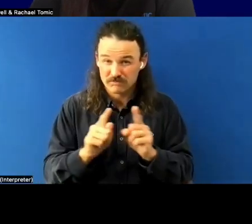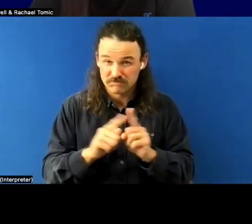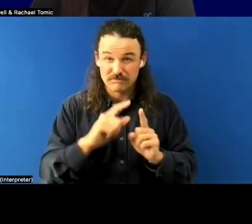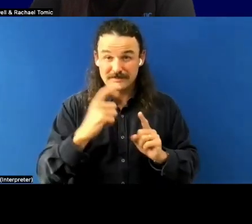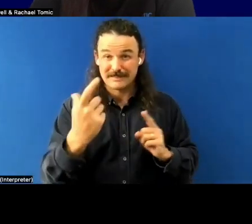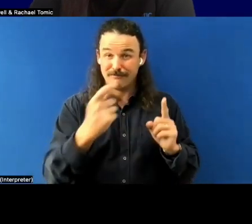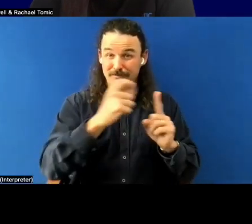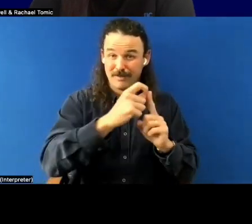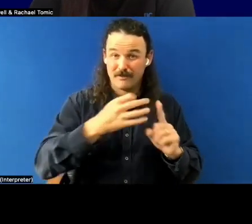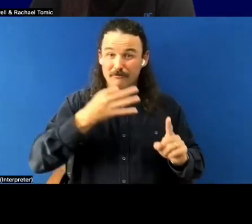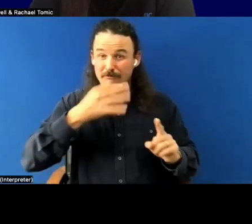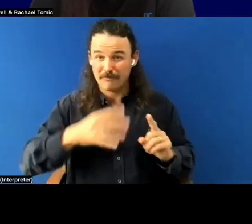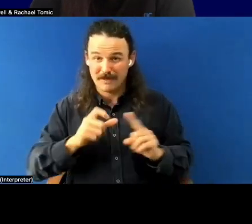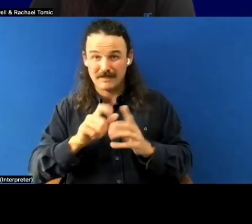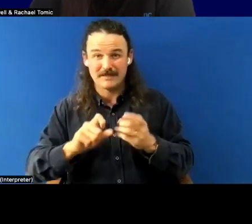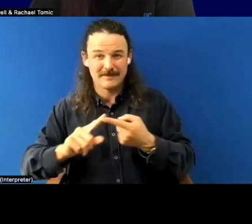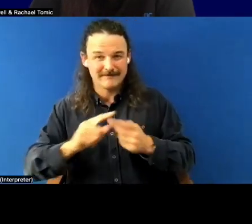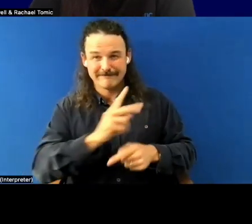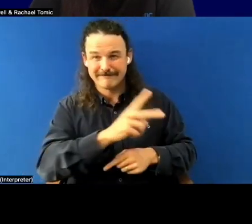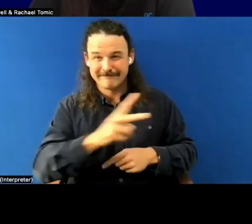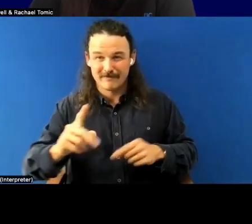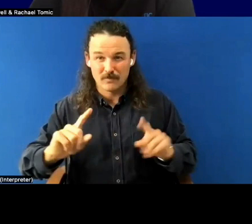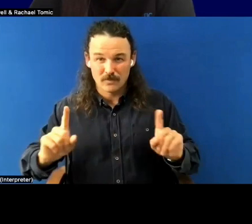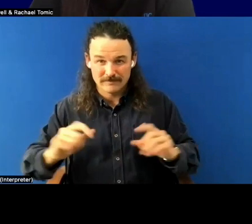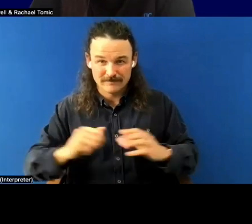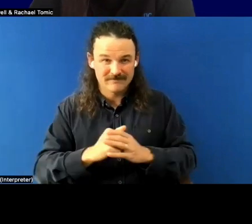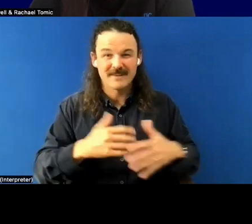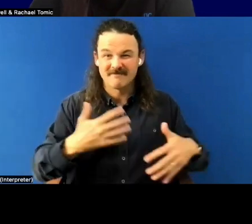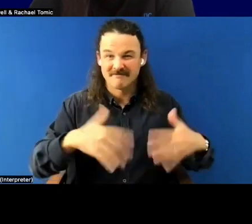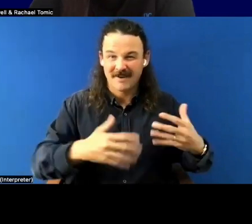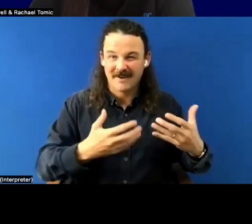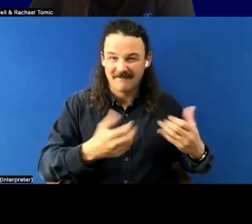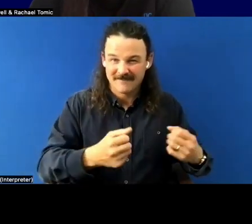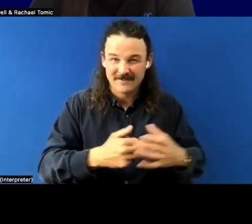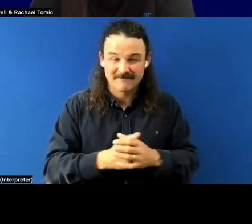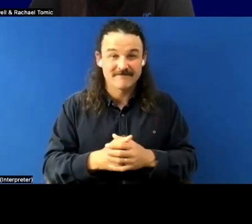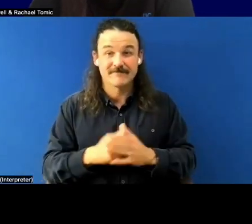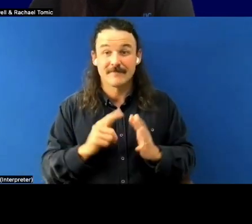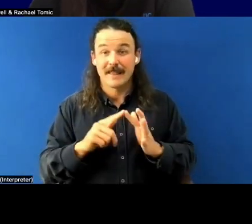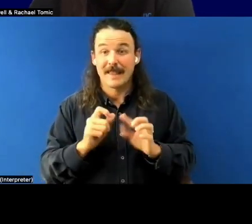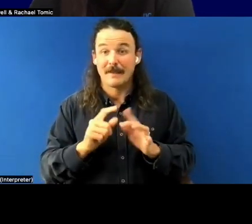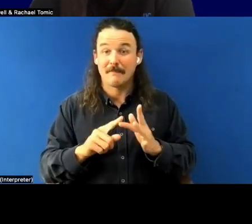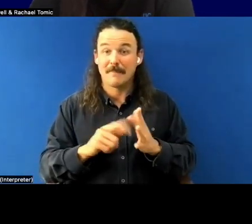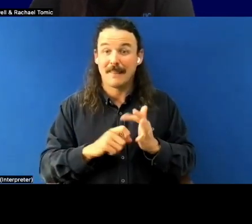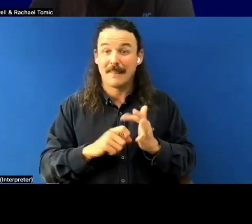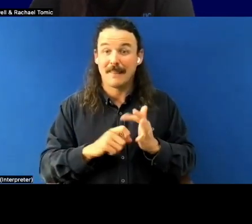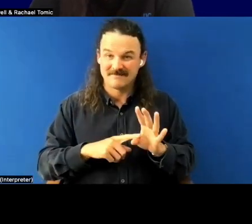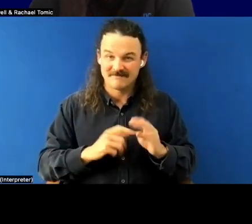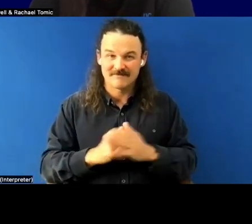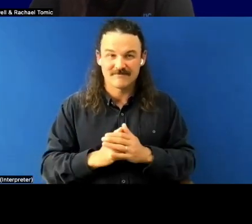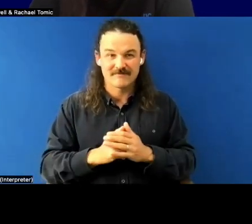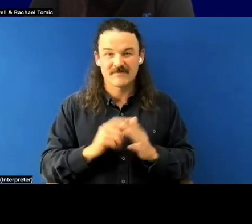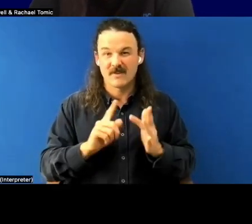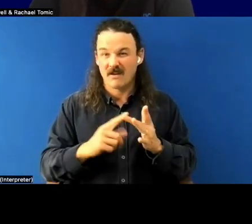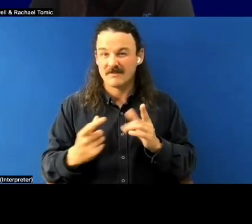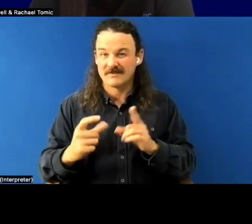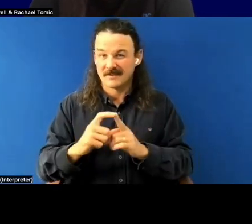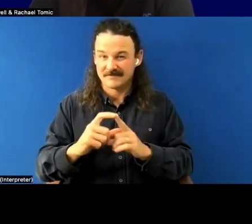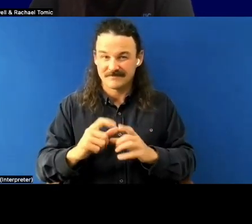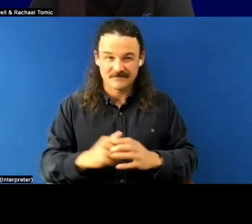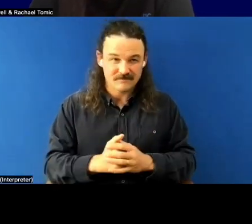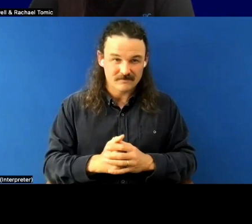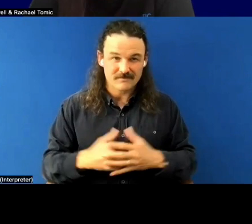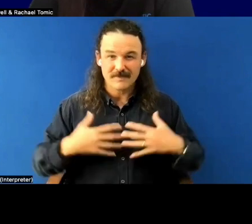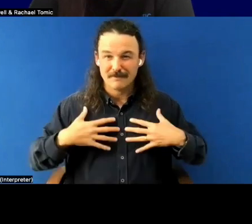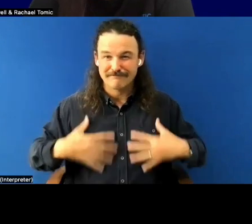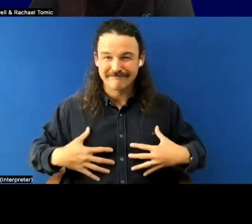disease is pain, epilepsy, intellectual disability, musculoskeletal deformities,